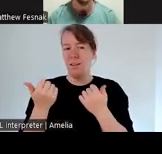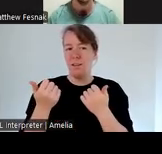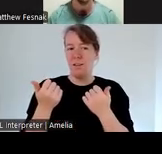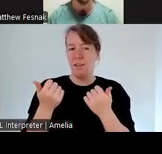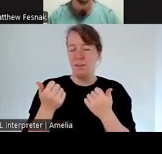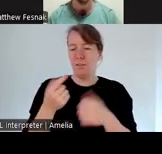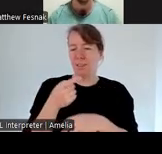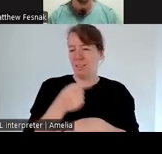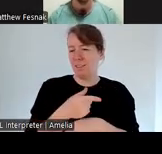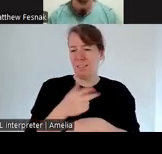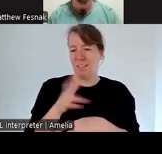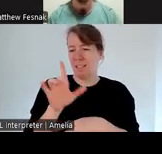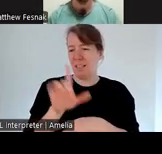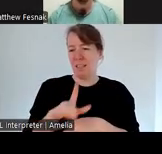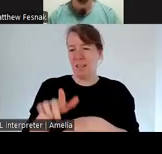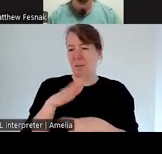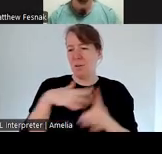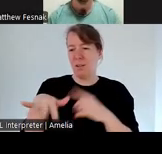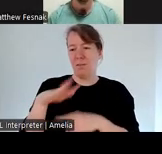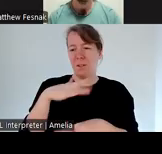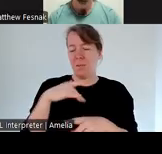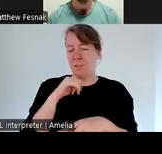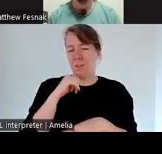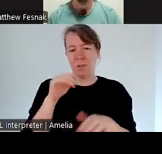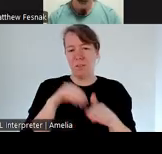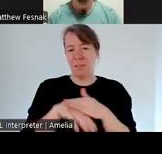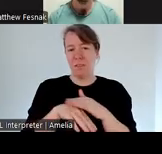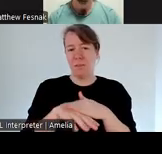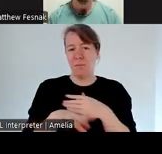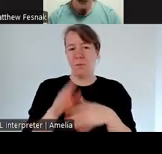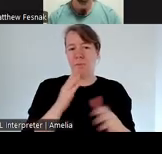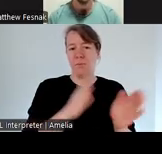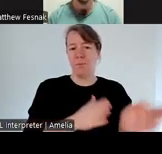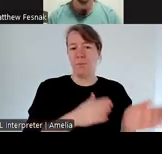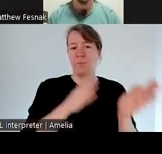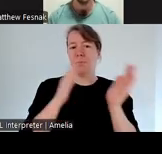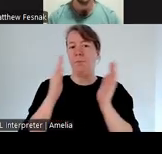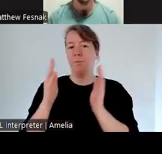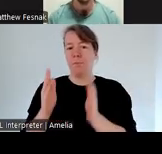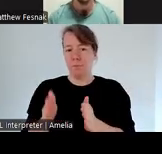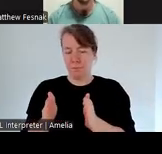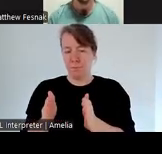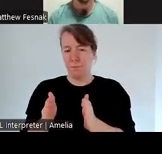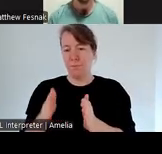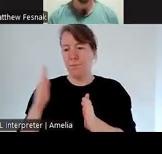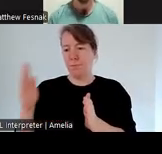Um, and then on the opposite side on the slide I have pictures from